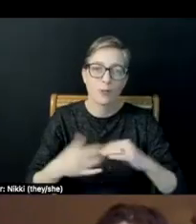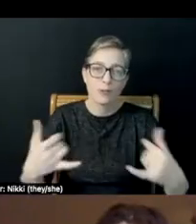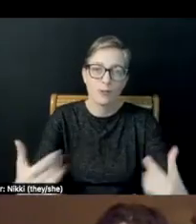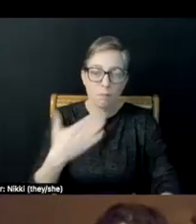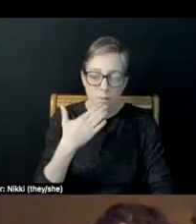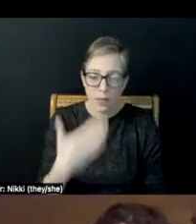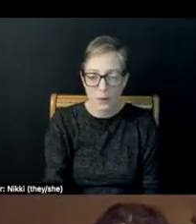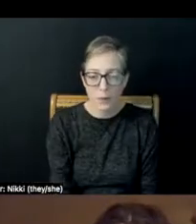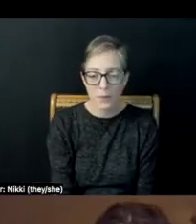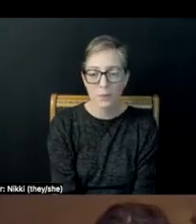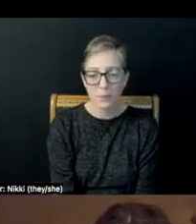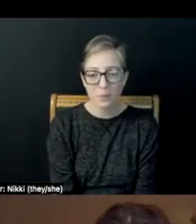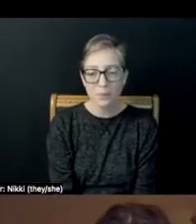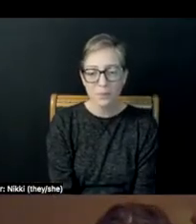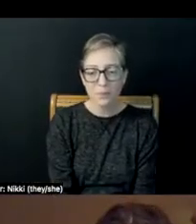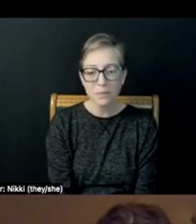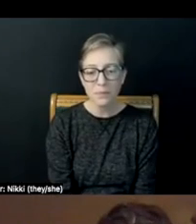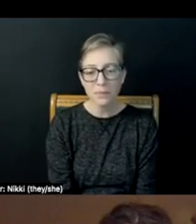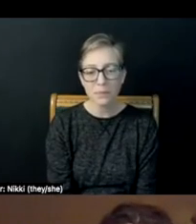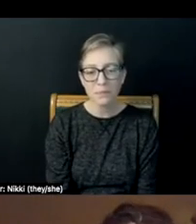Thank you so much, Kristie.